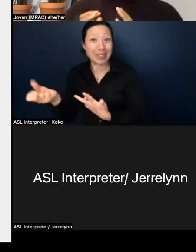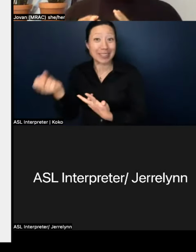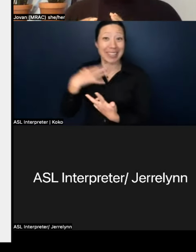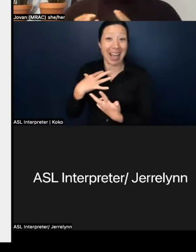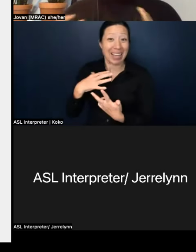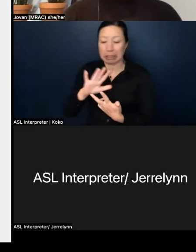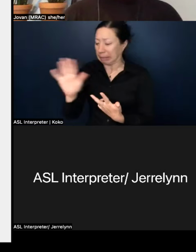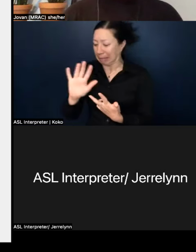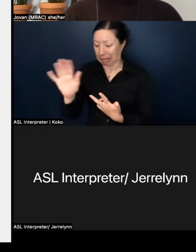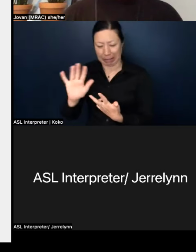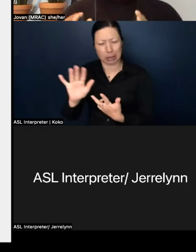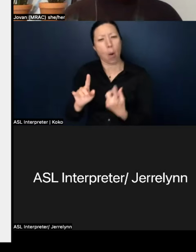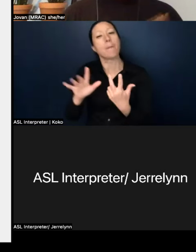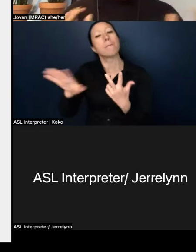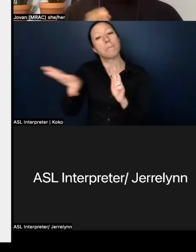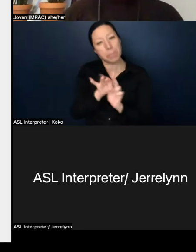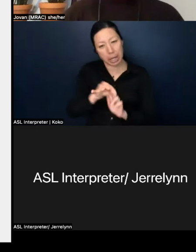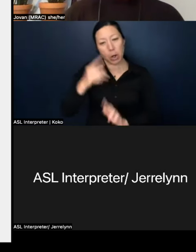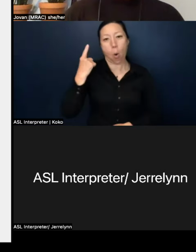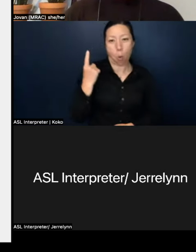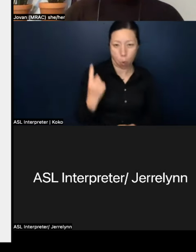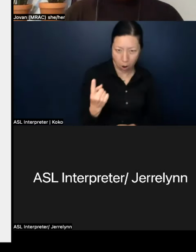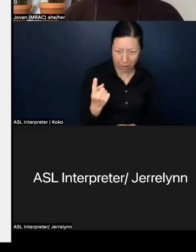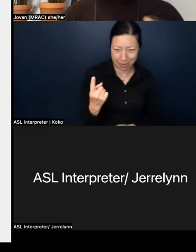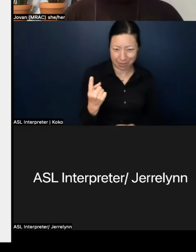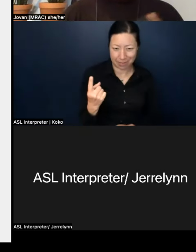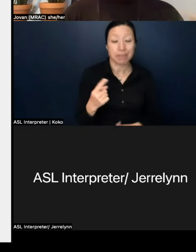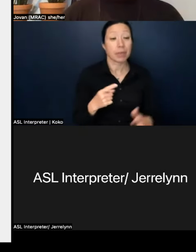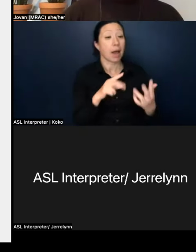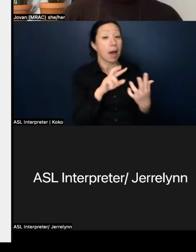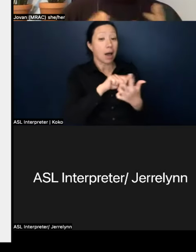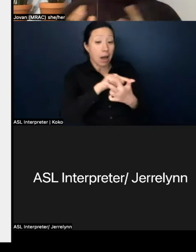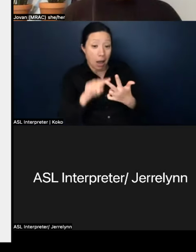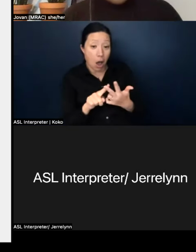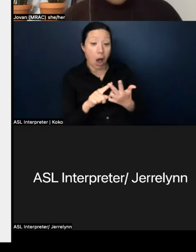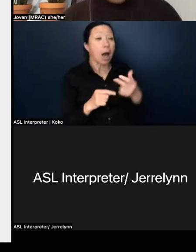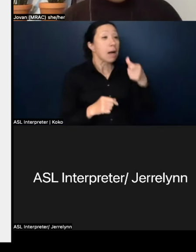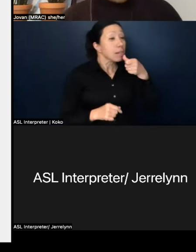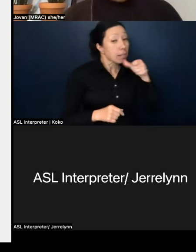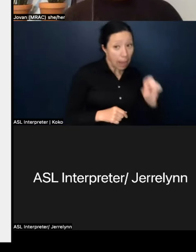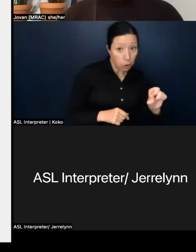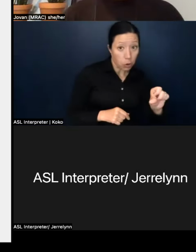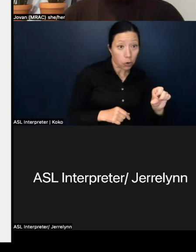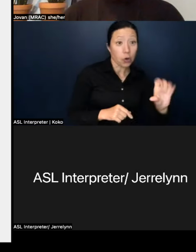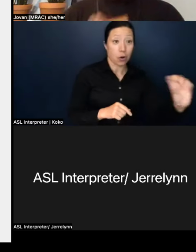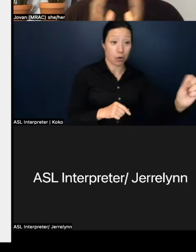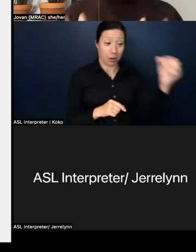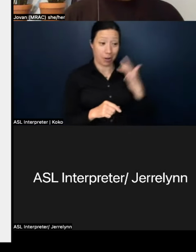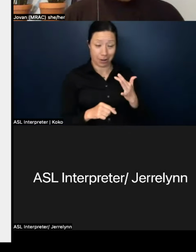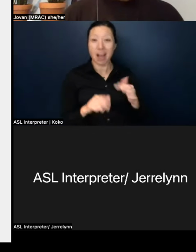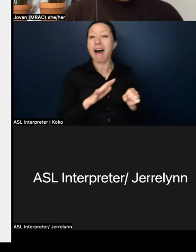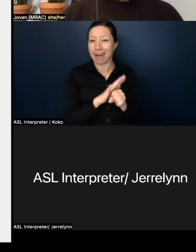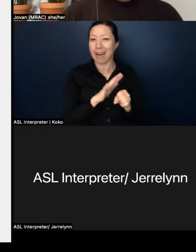Please try not to send us a letter and a video, or a video and an audio file. It just isn't necessary.